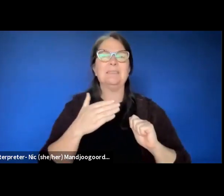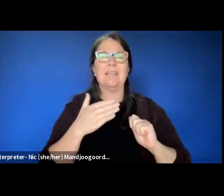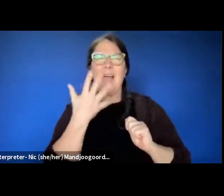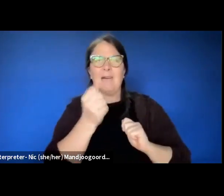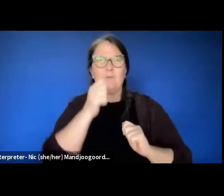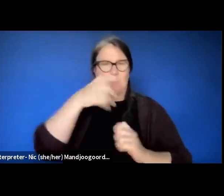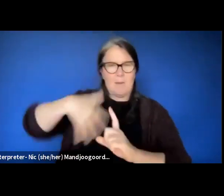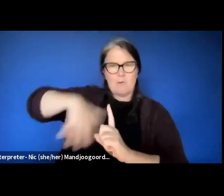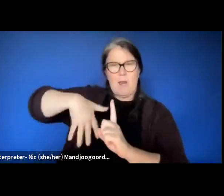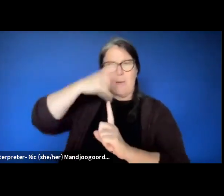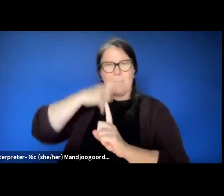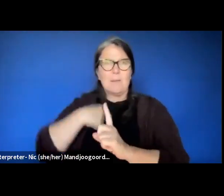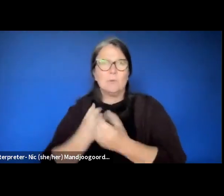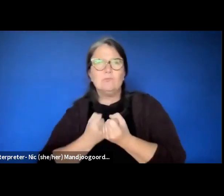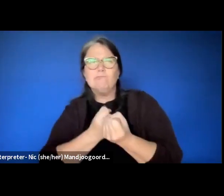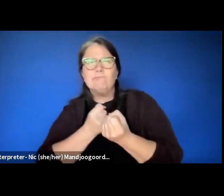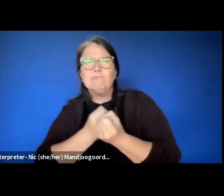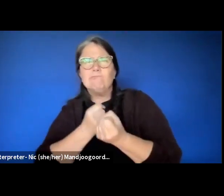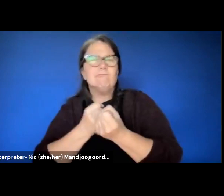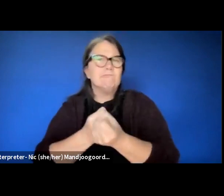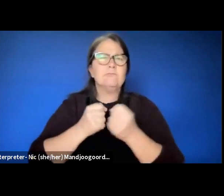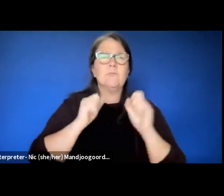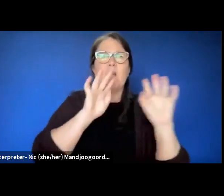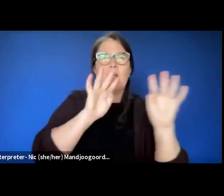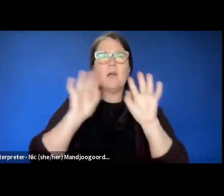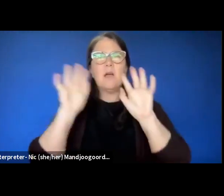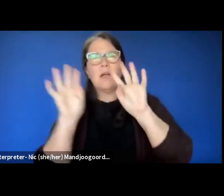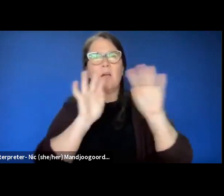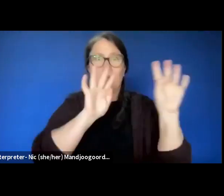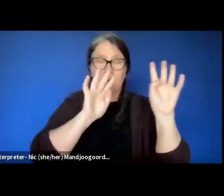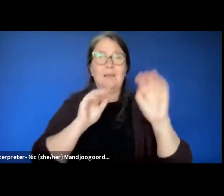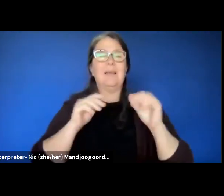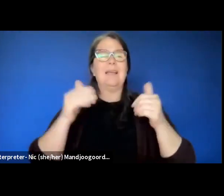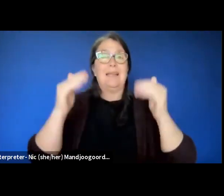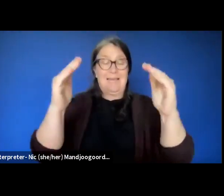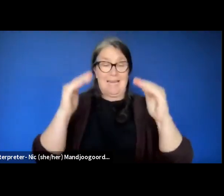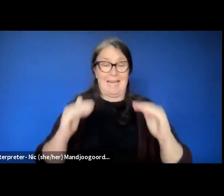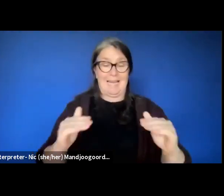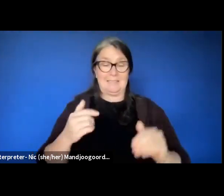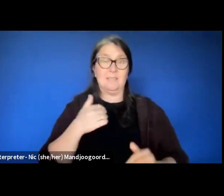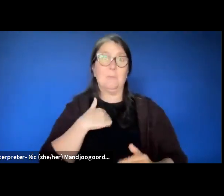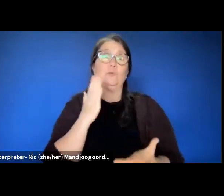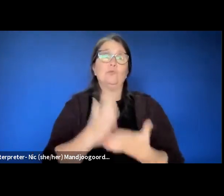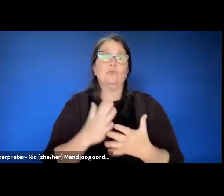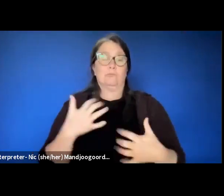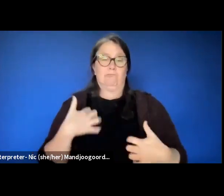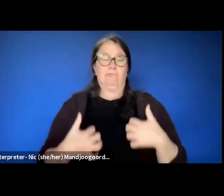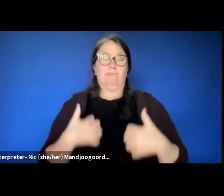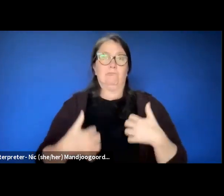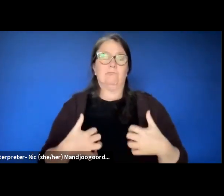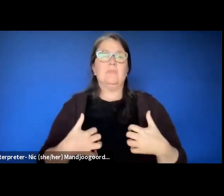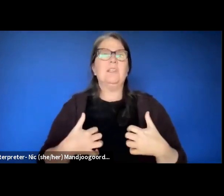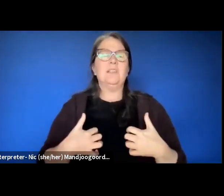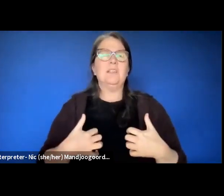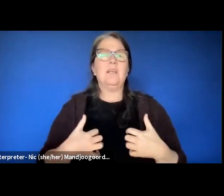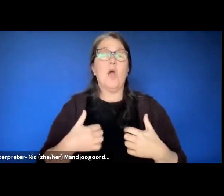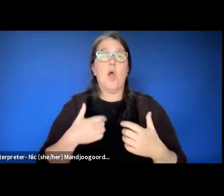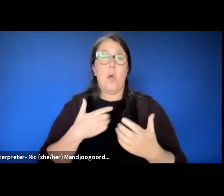tinsel things get your heart man to hype. you are on up. Next up, and thrilled to introduce another.